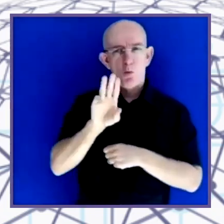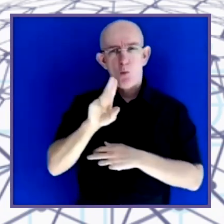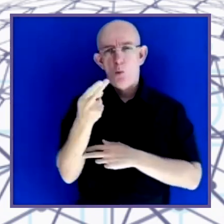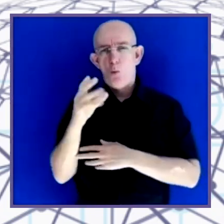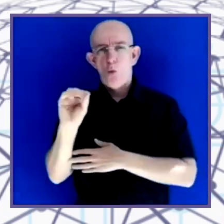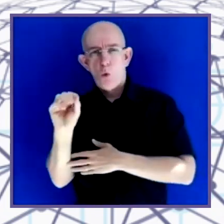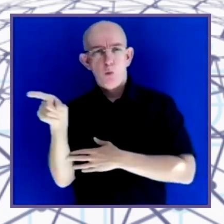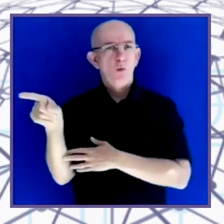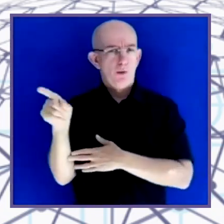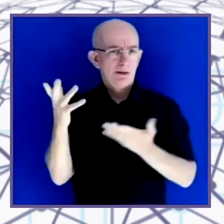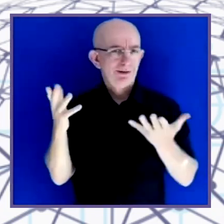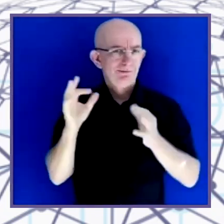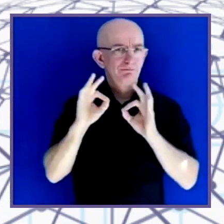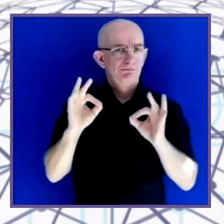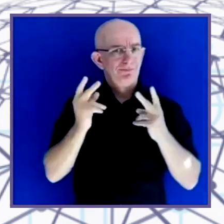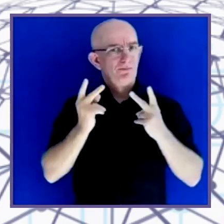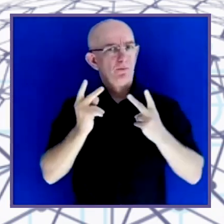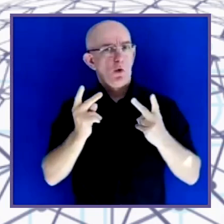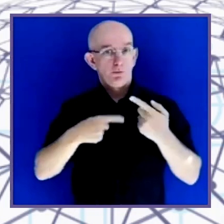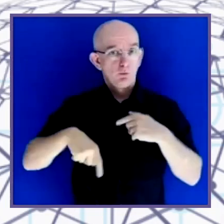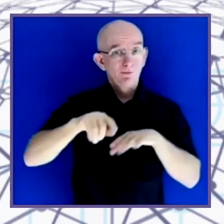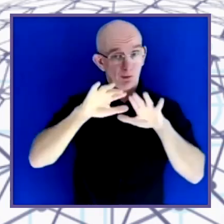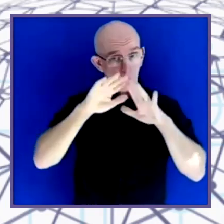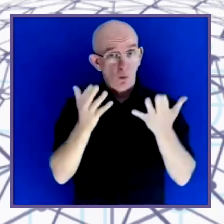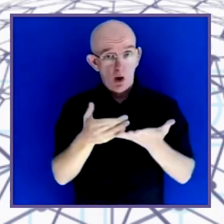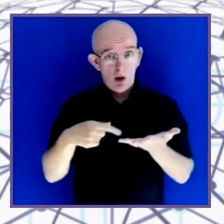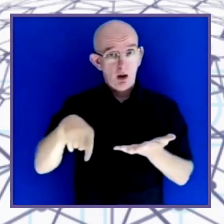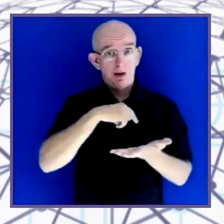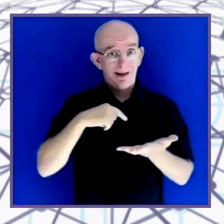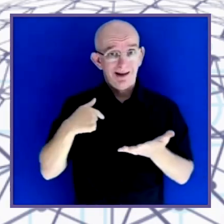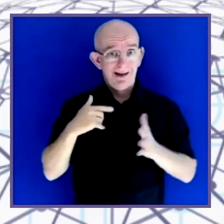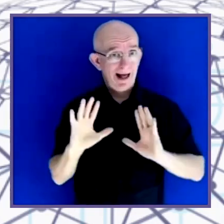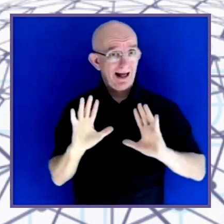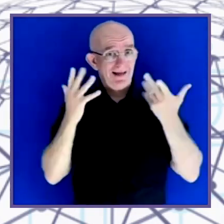So it makes perfect sense to adhere to the philosophy of inclusion if you really want